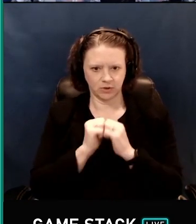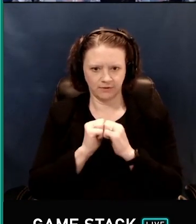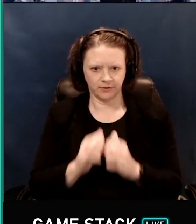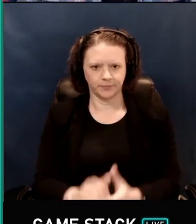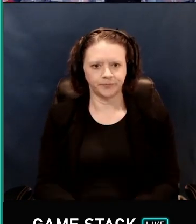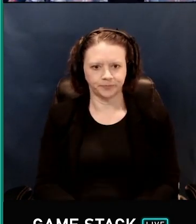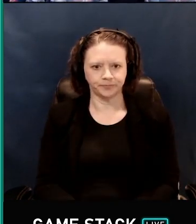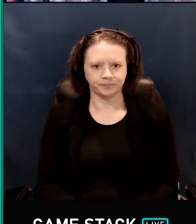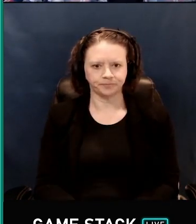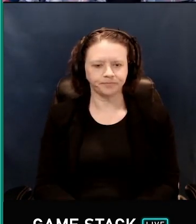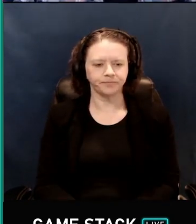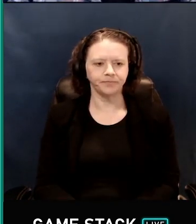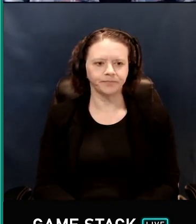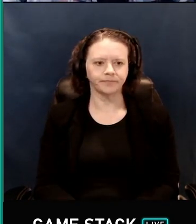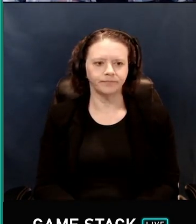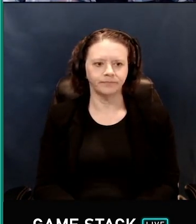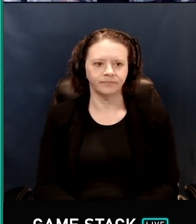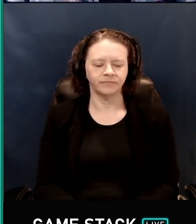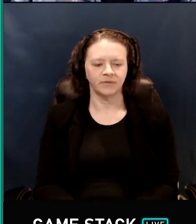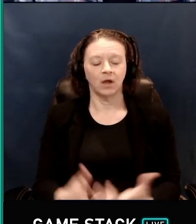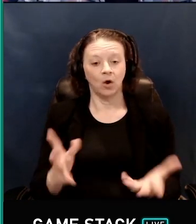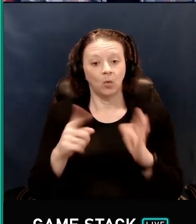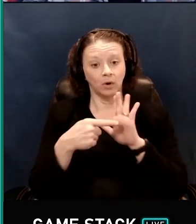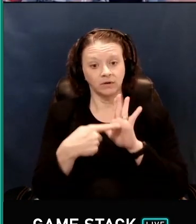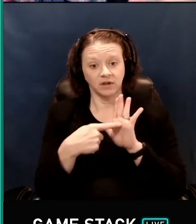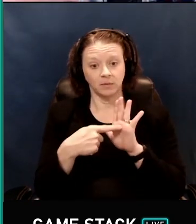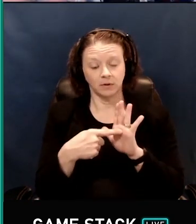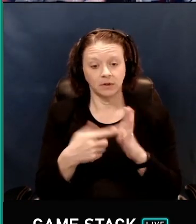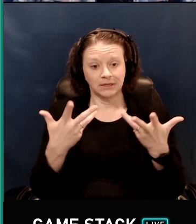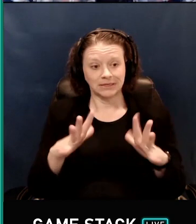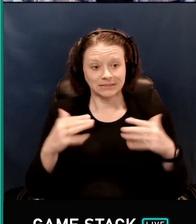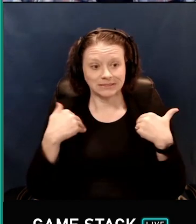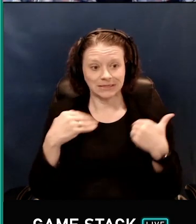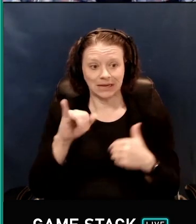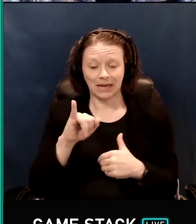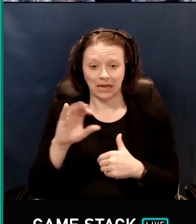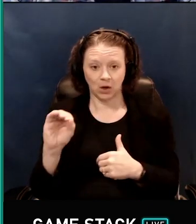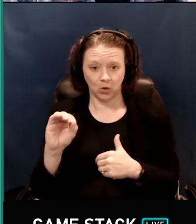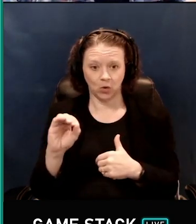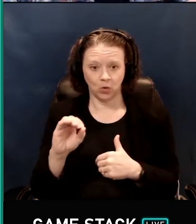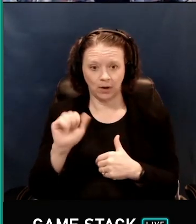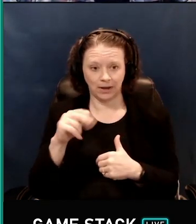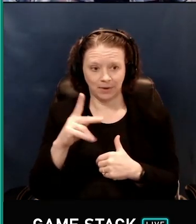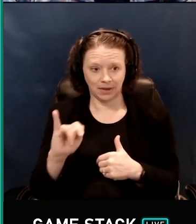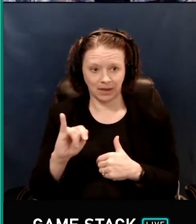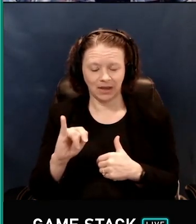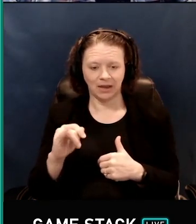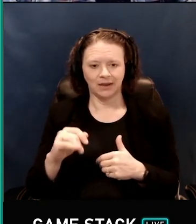An example. Existing IO APIs essentially treat every request individually. You have to make one request and you get another